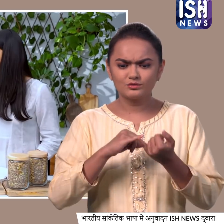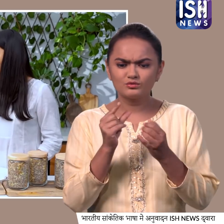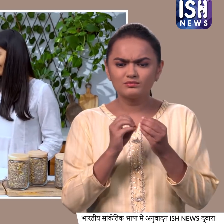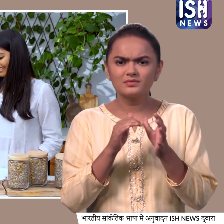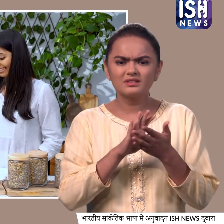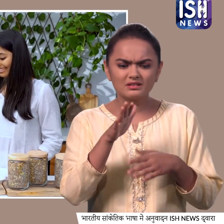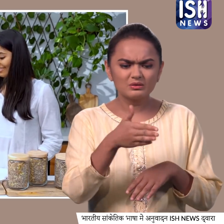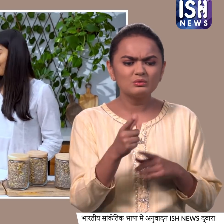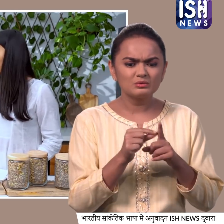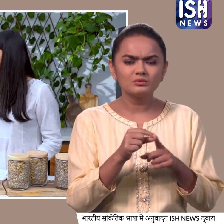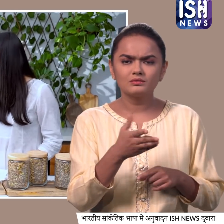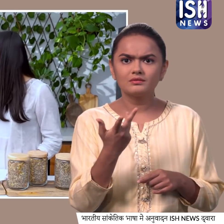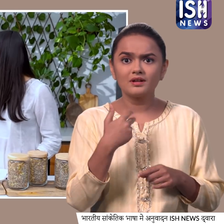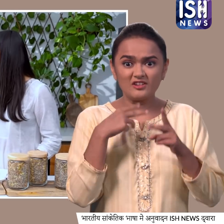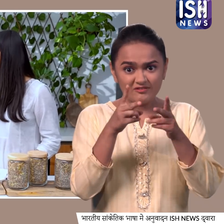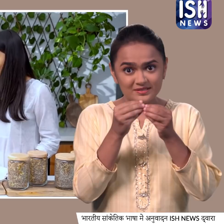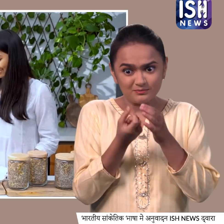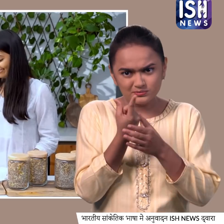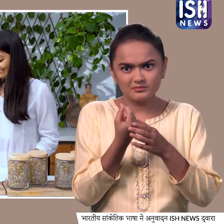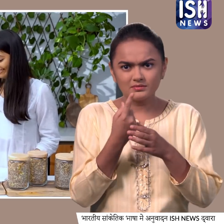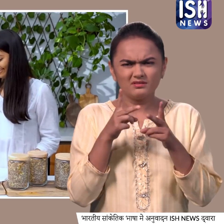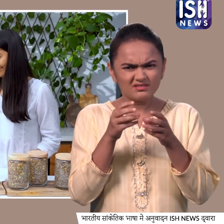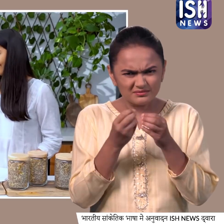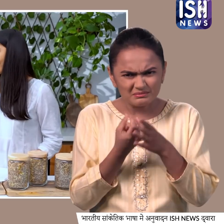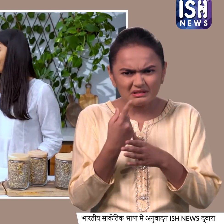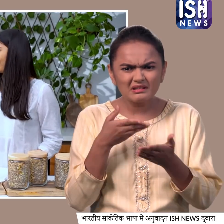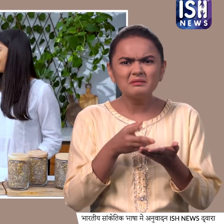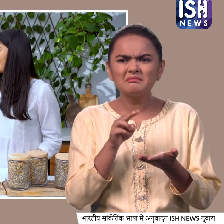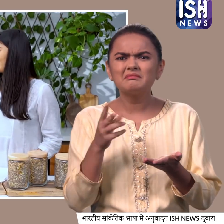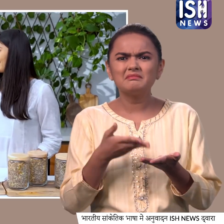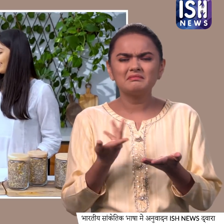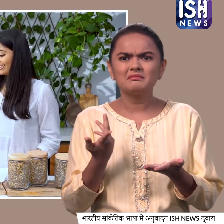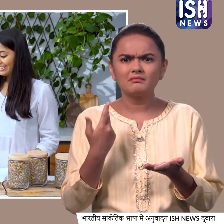Subah, what are you doing? I'm growing vegetable sprouts Vegetable sprouts? What's that?